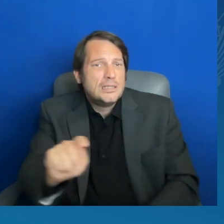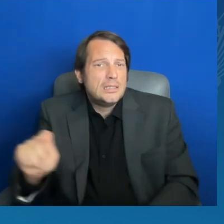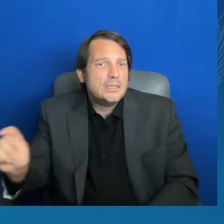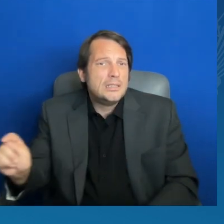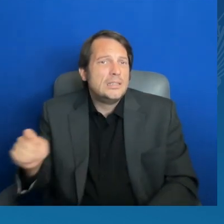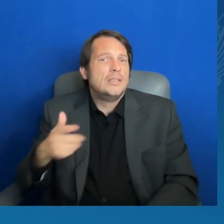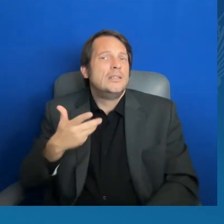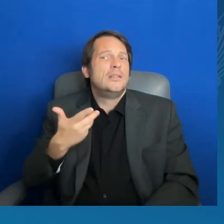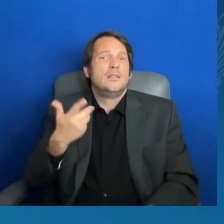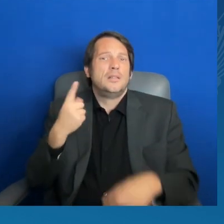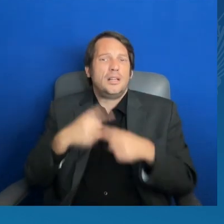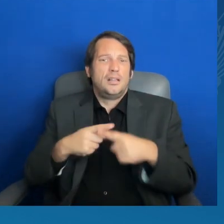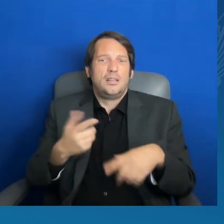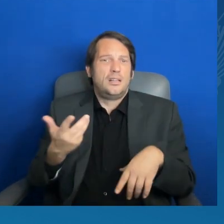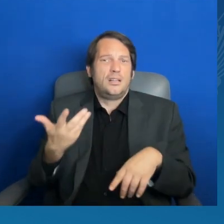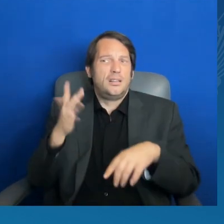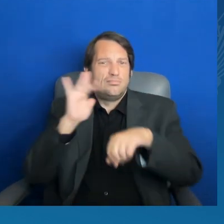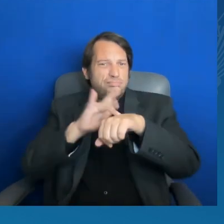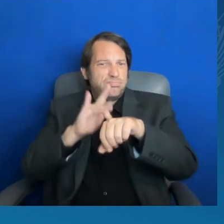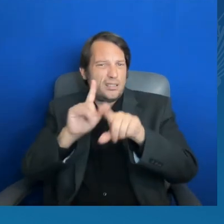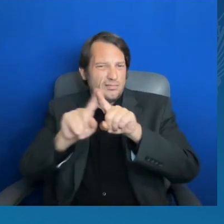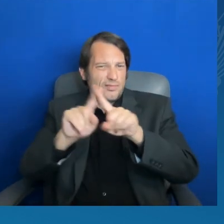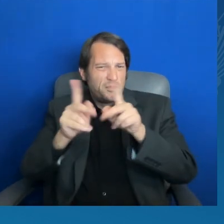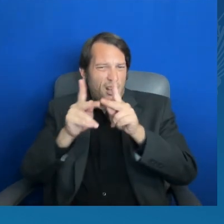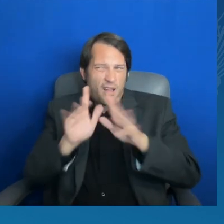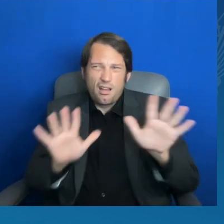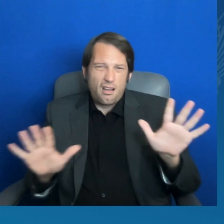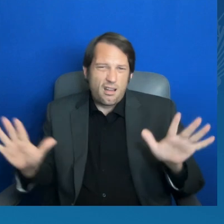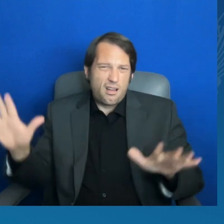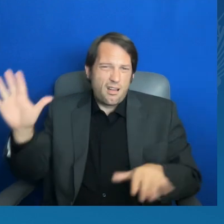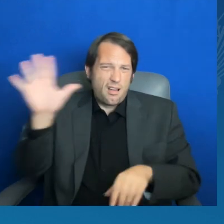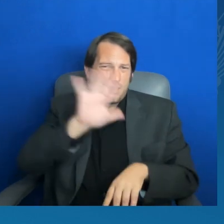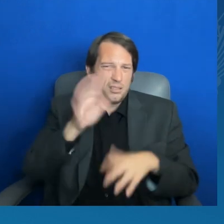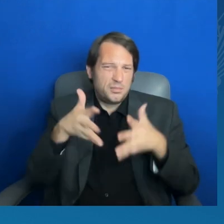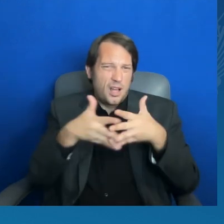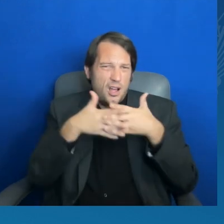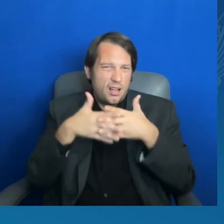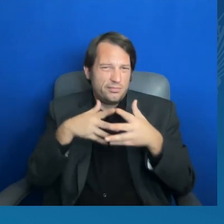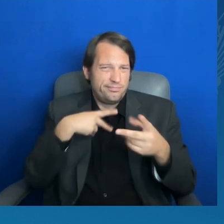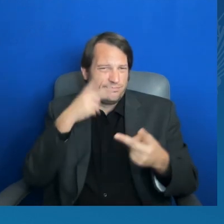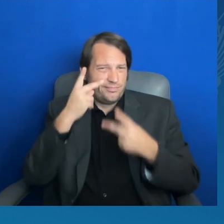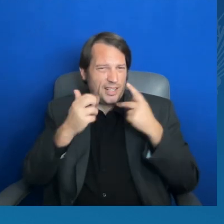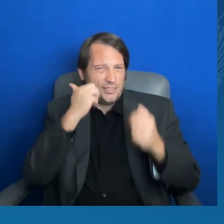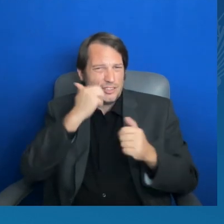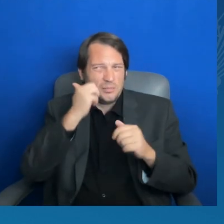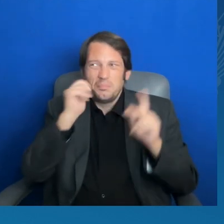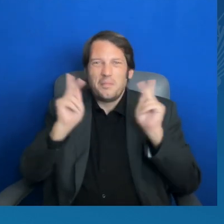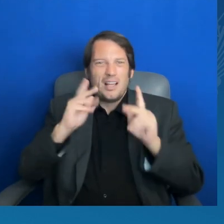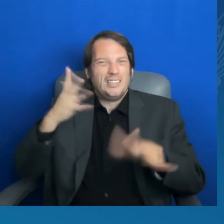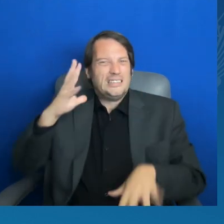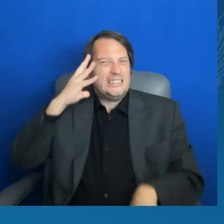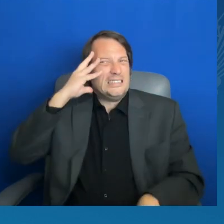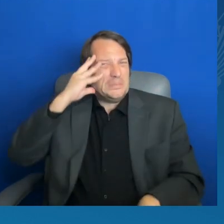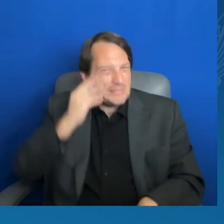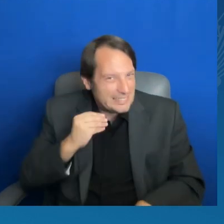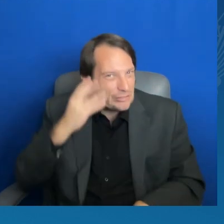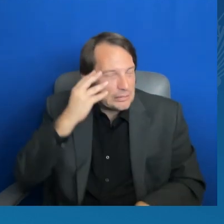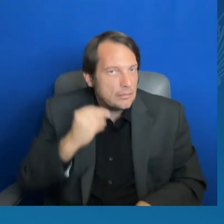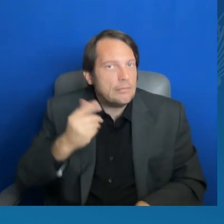And these so-called leaders need to hear these voices and -- and act -- and act in a way that understands this really